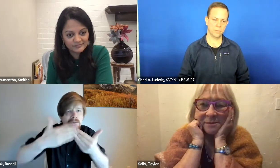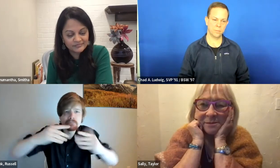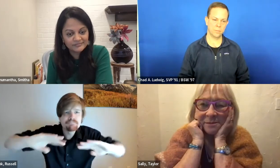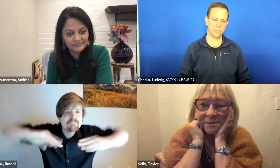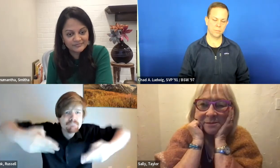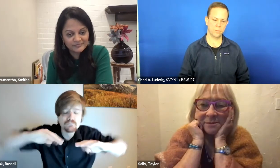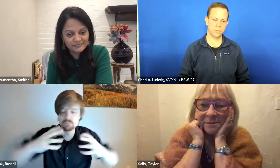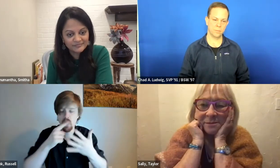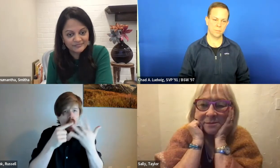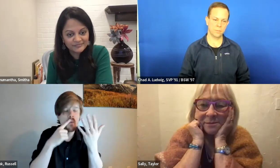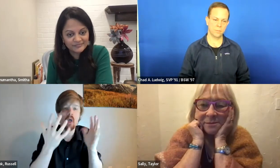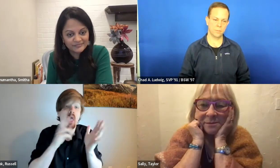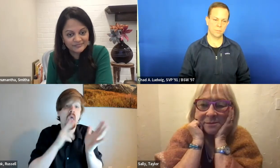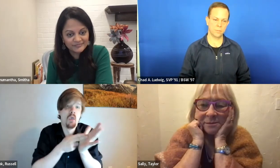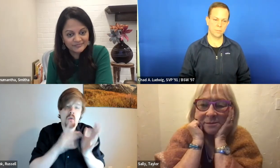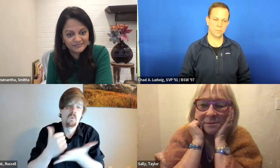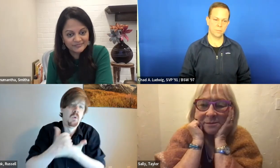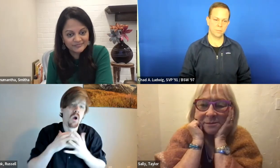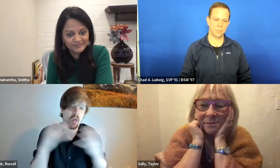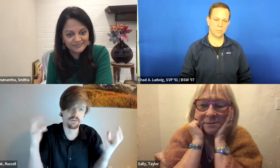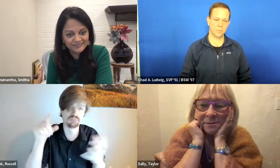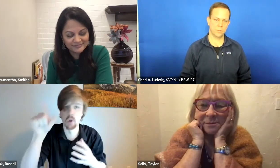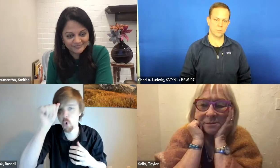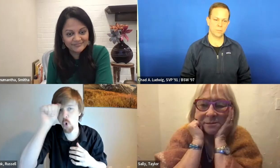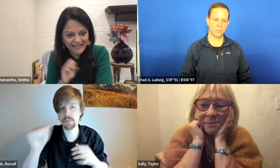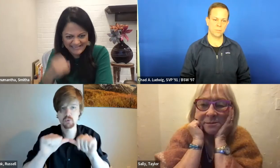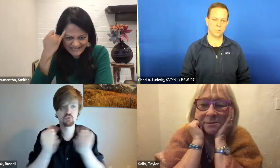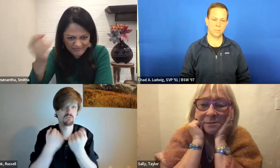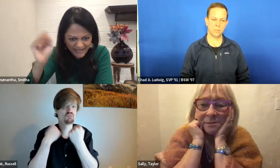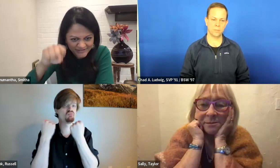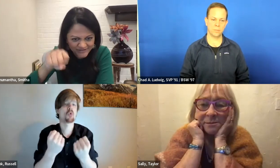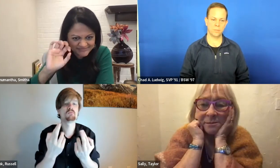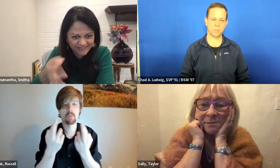so it made everything so much easier. I mean, to be honest, without them,